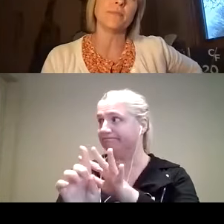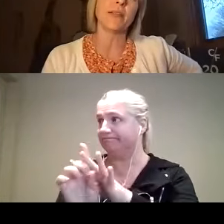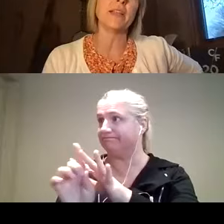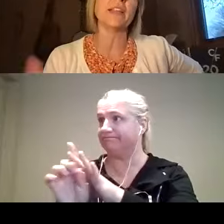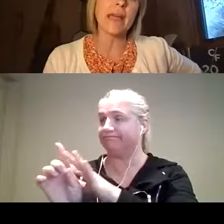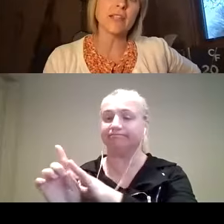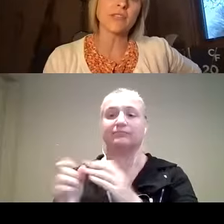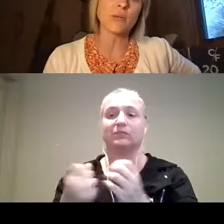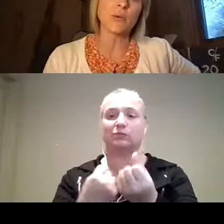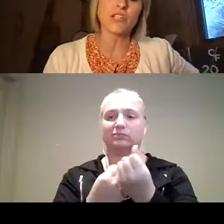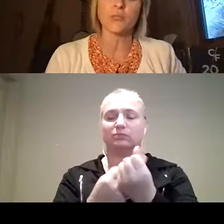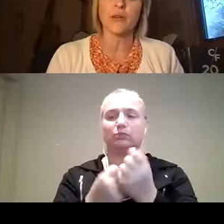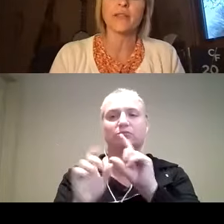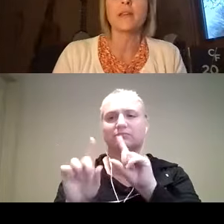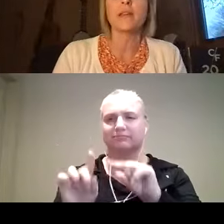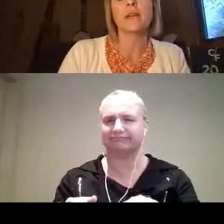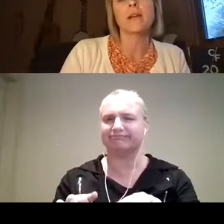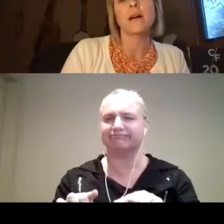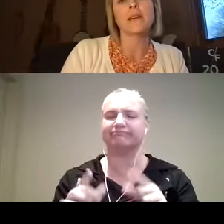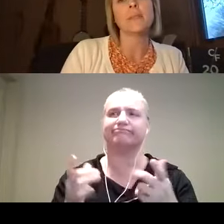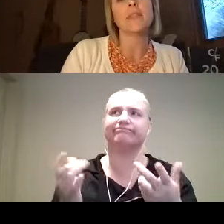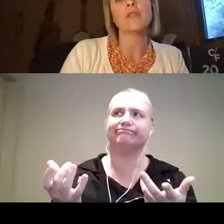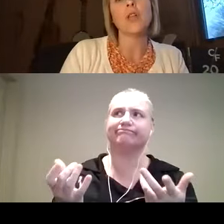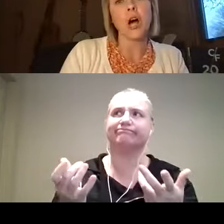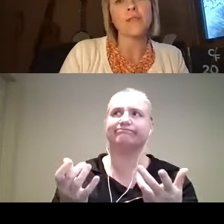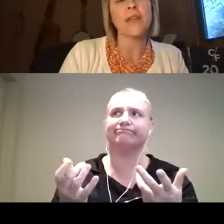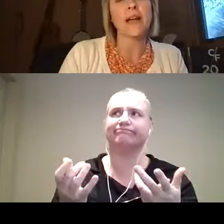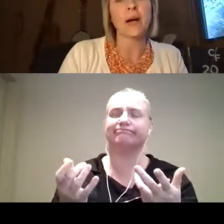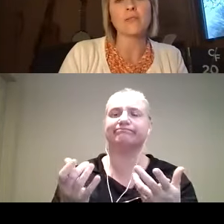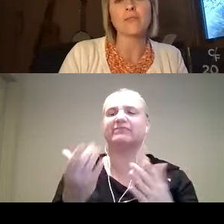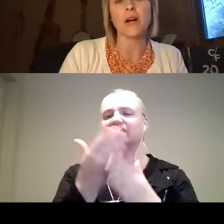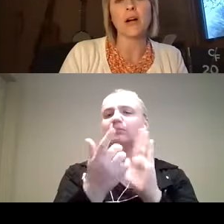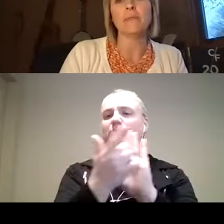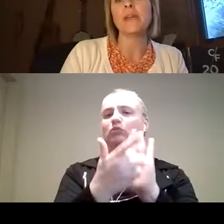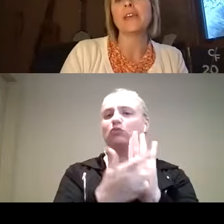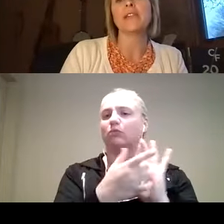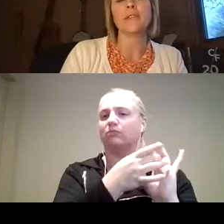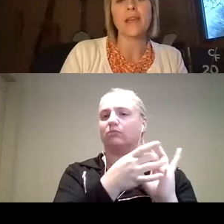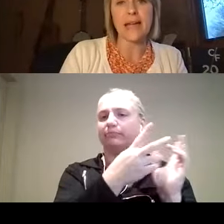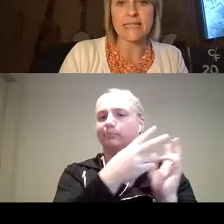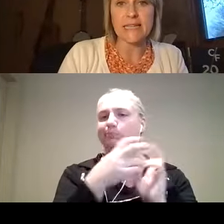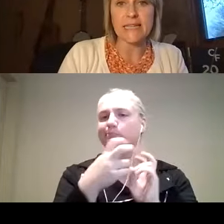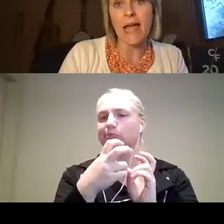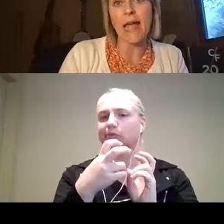And then to answer these questions with some of the law that comes from either the IDEA